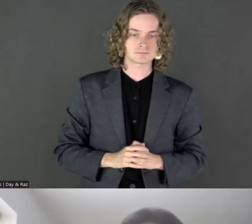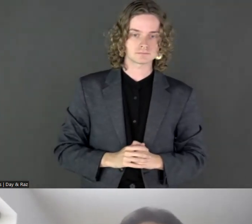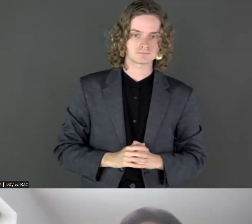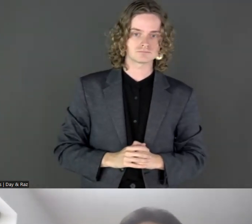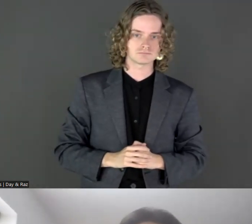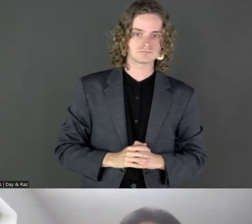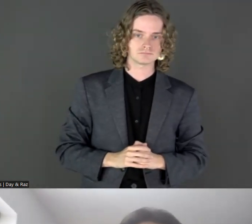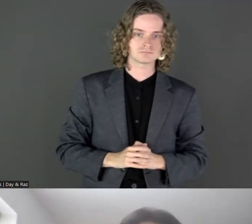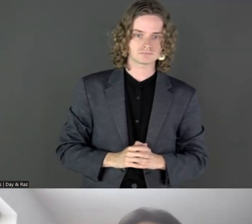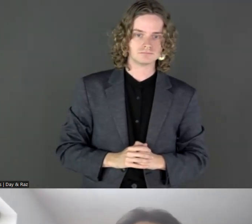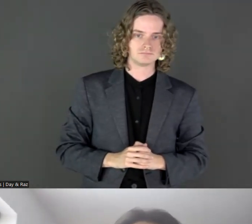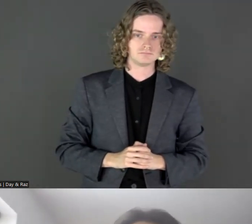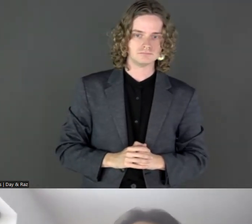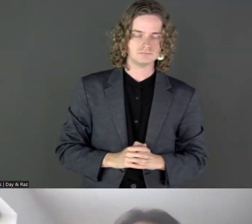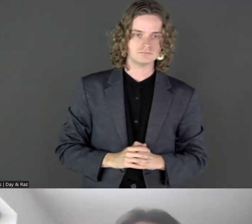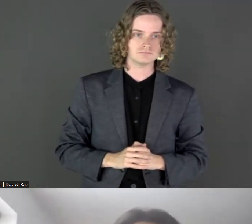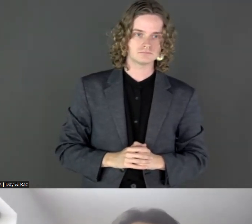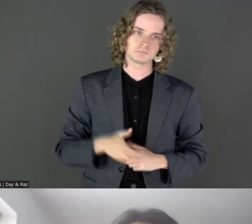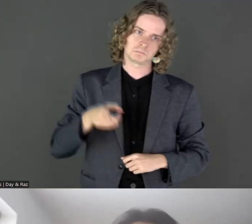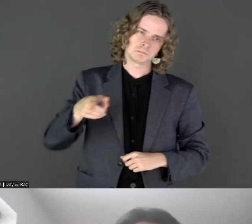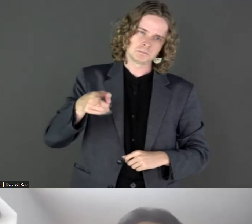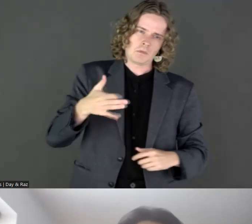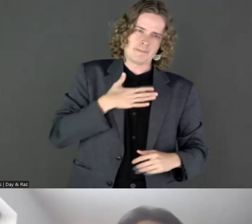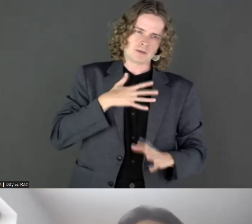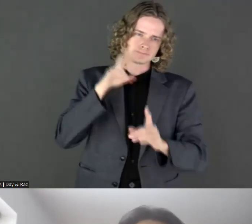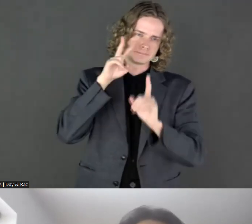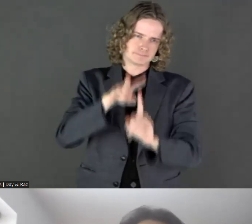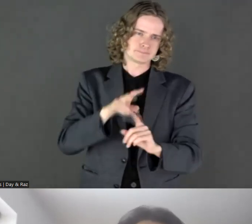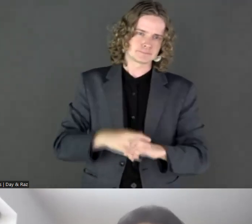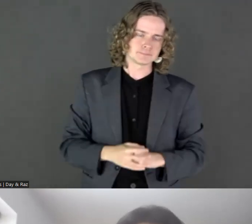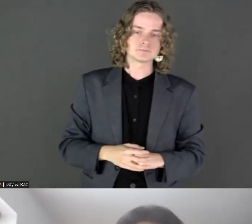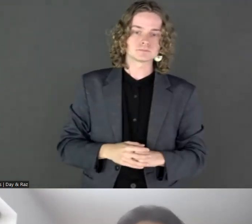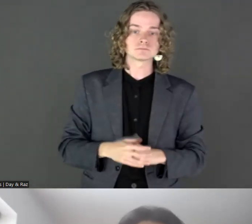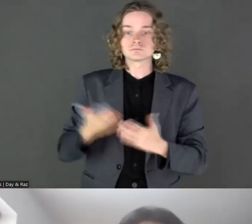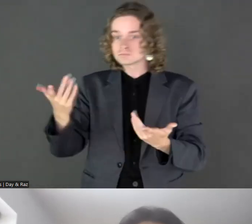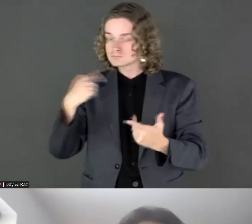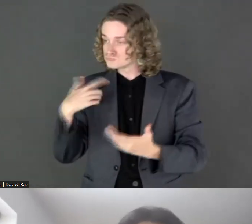And I would like to invite the other panelists here to complement to my explanation. Thank you.